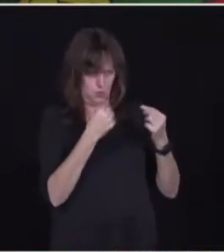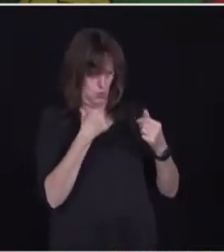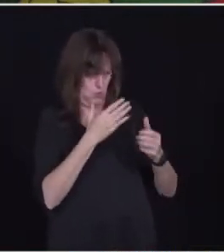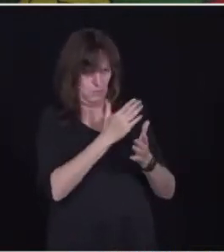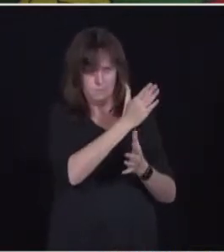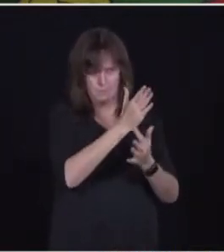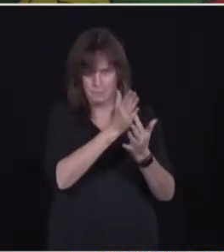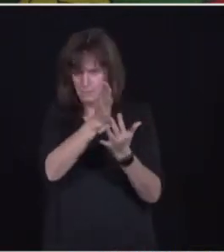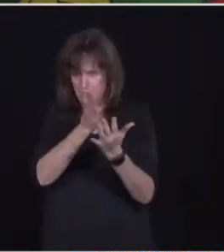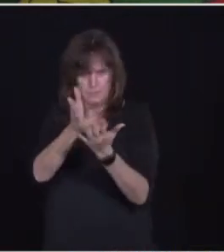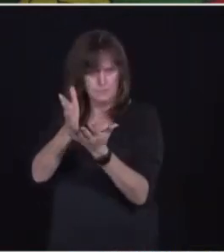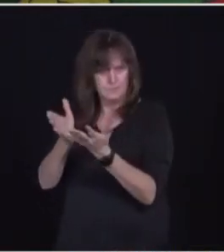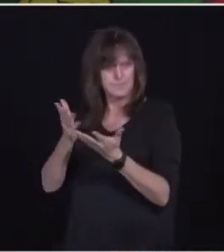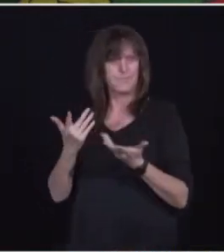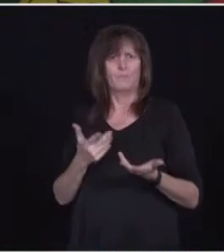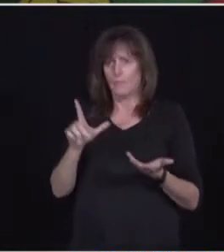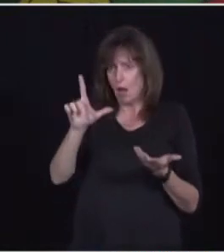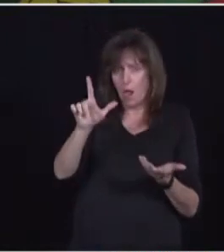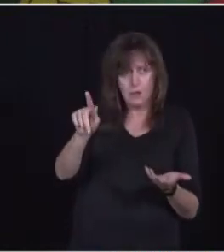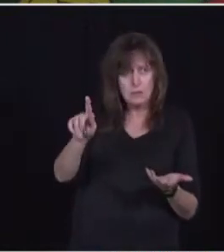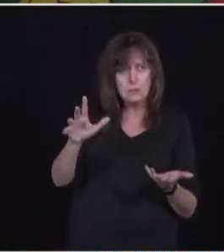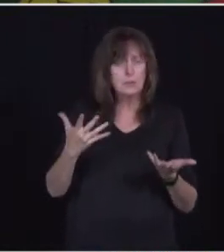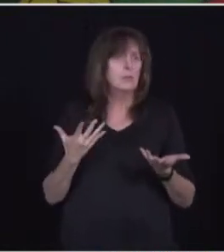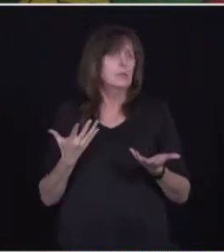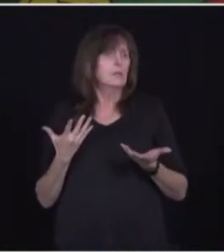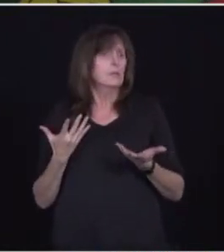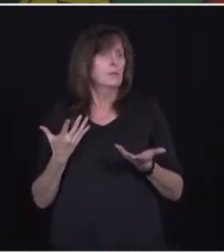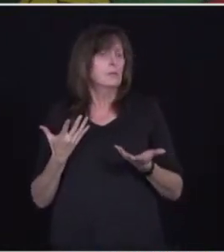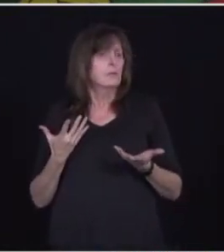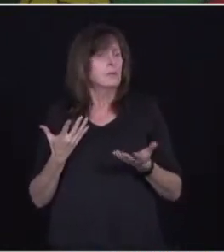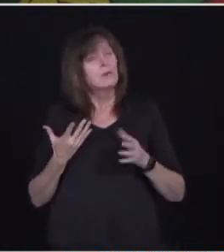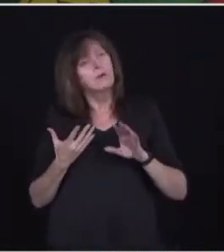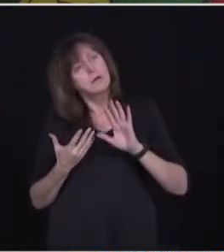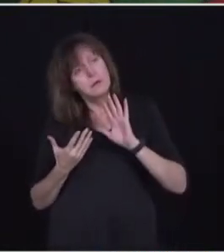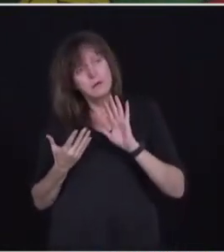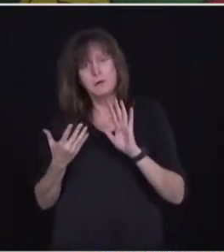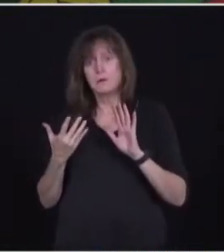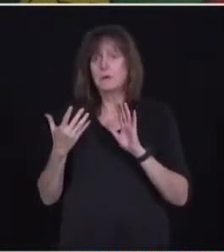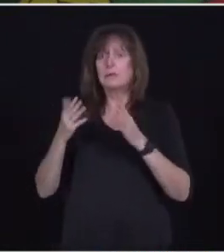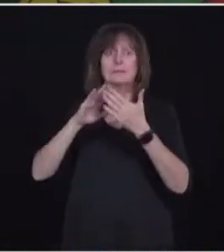100,000 next week or quarter of a million down the road for thereon or 500,002 weeks